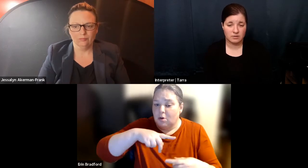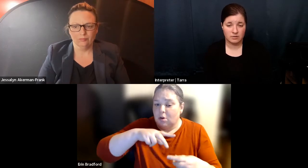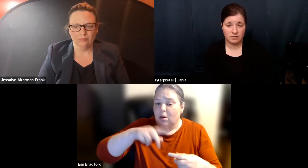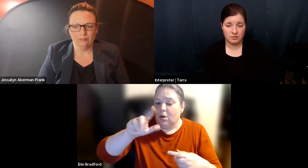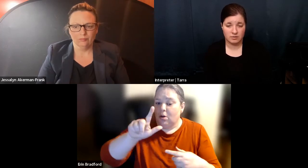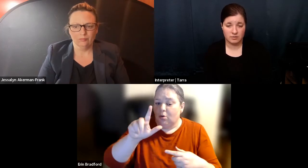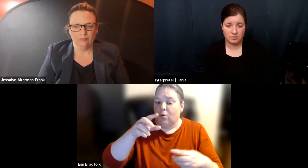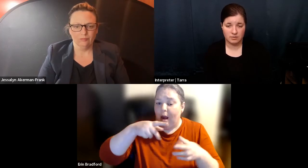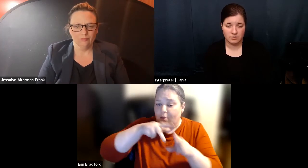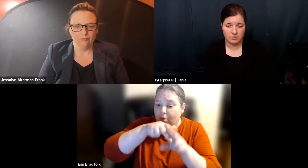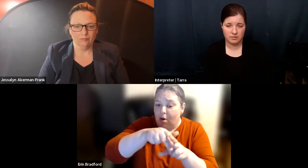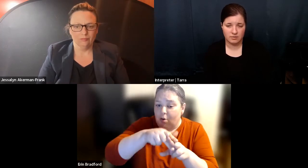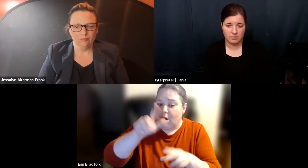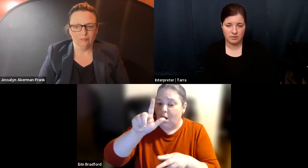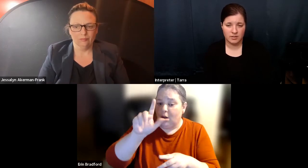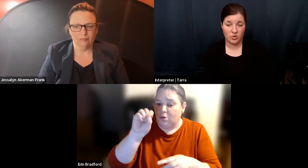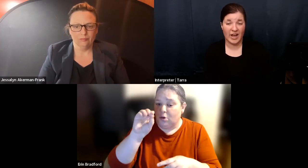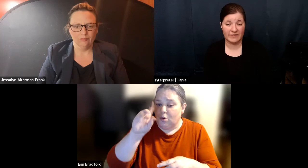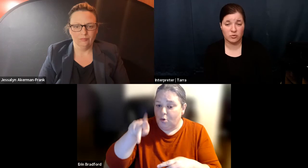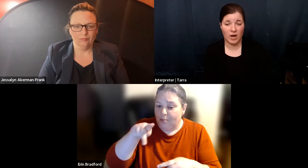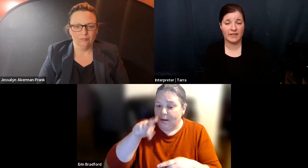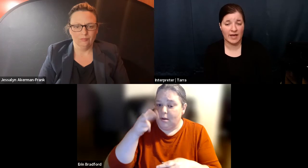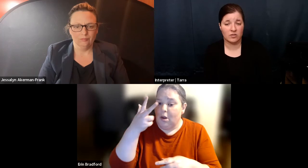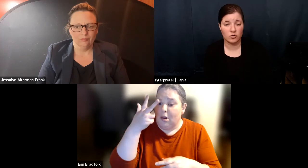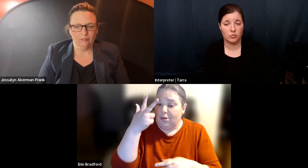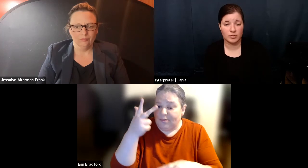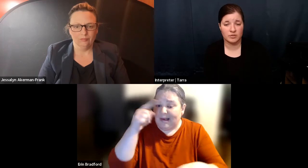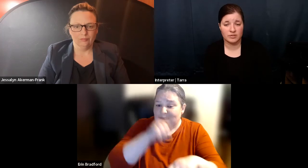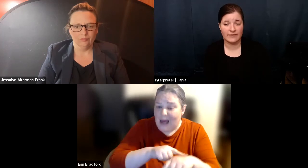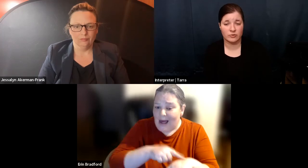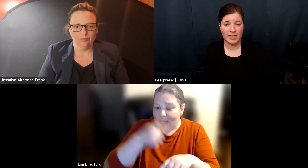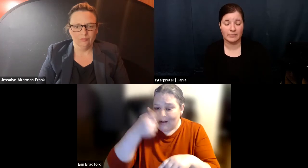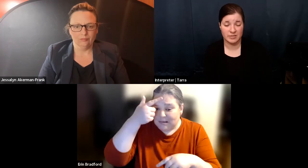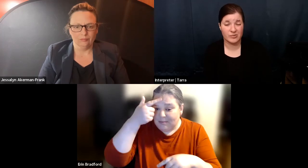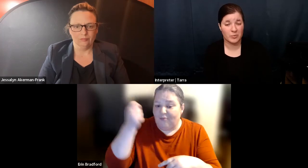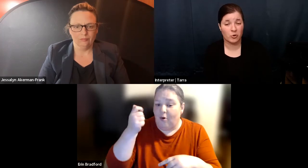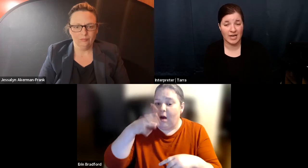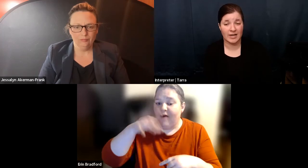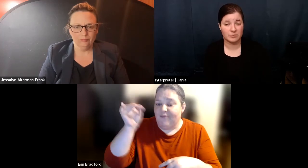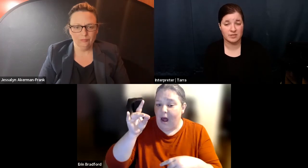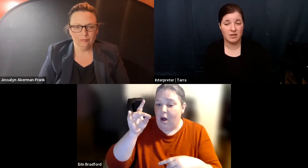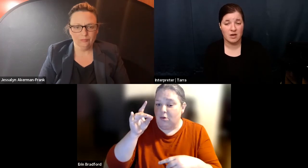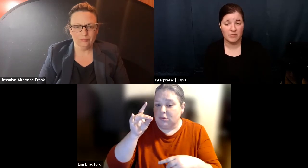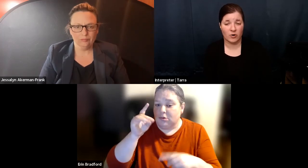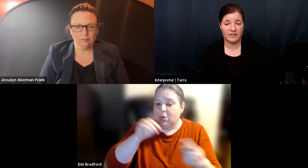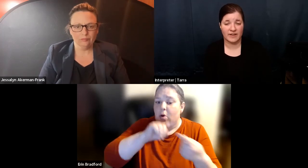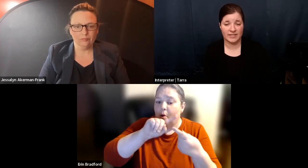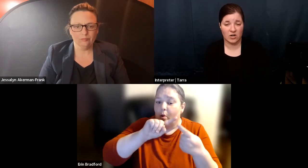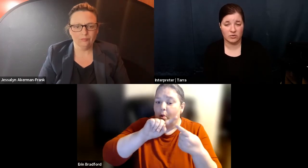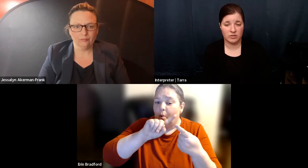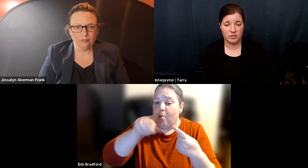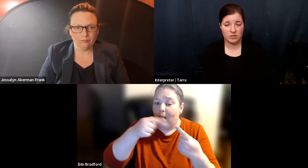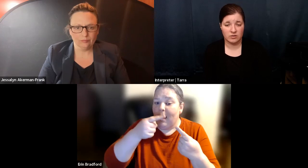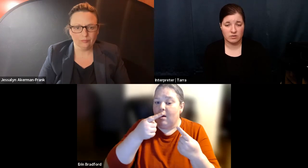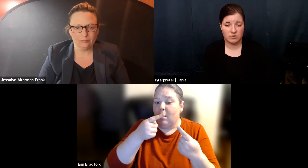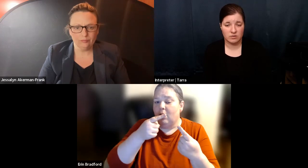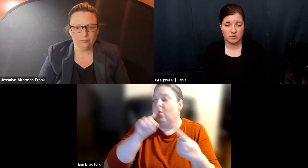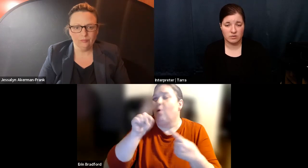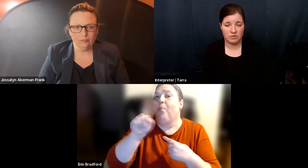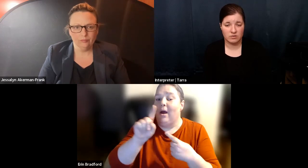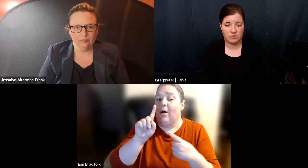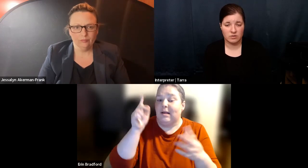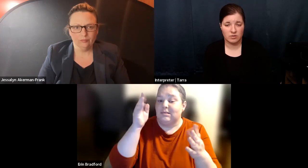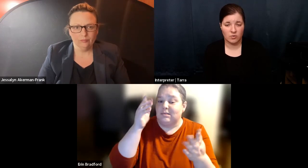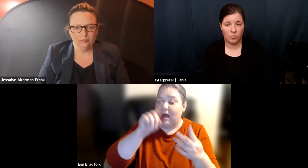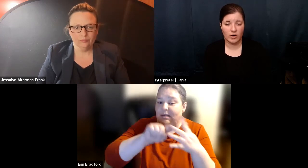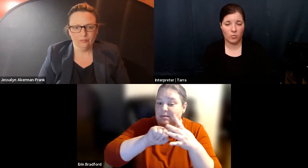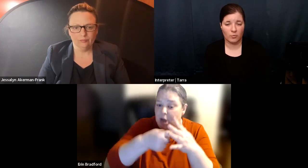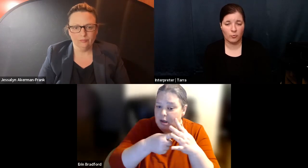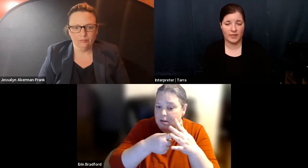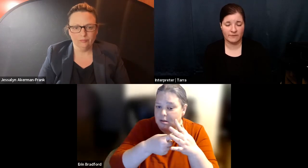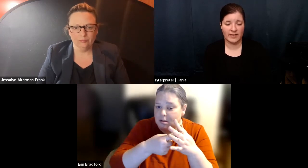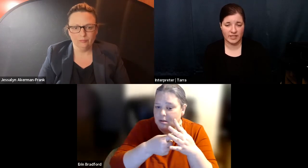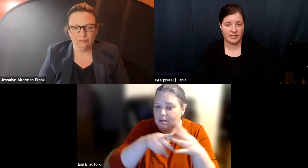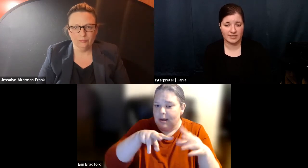Or maybe they yell and I can't hear it.